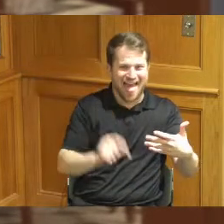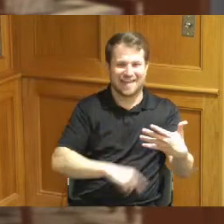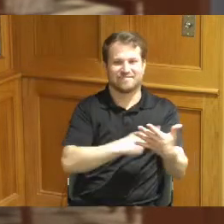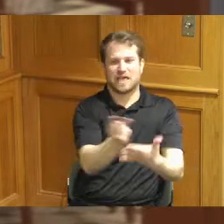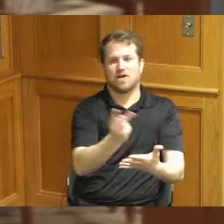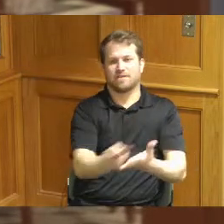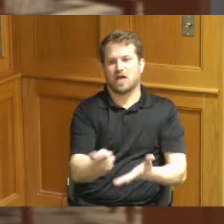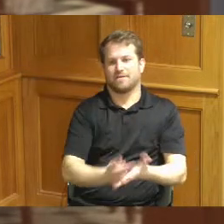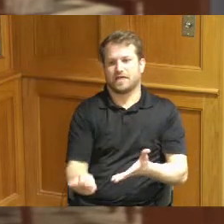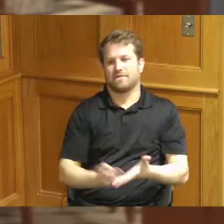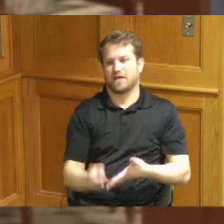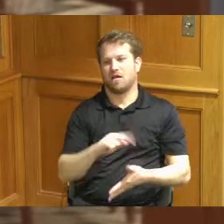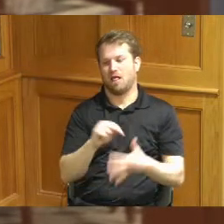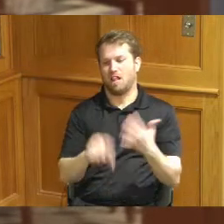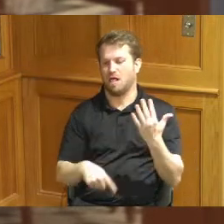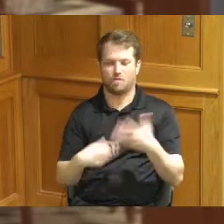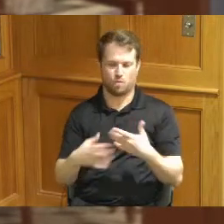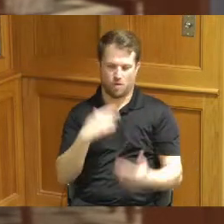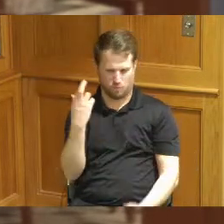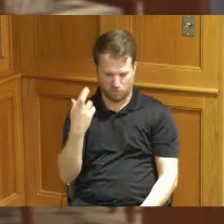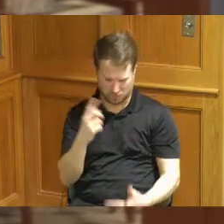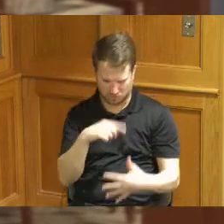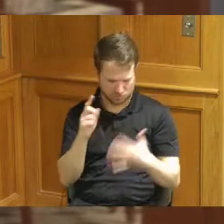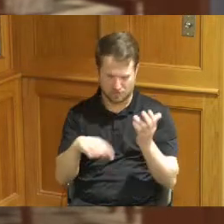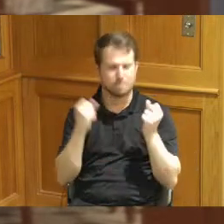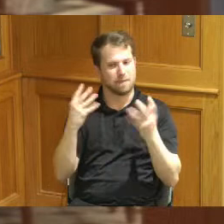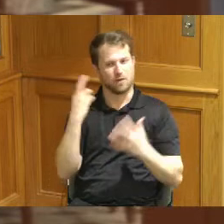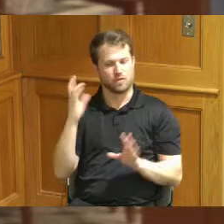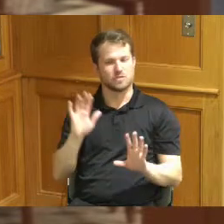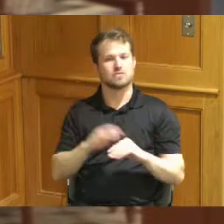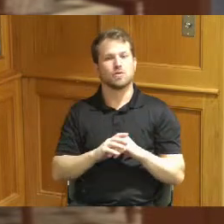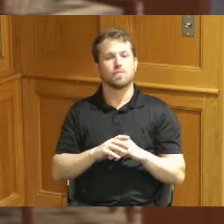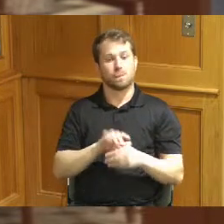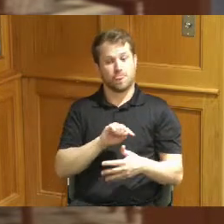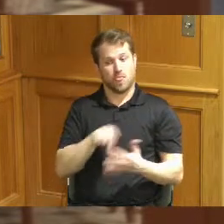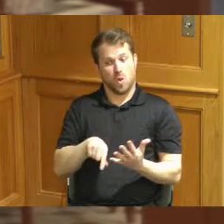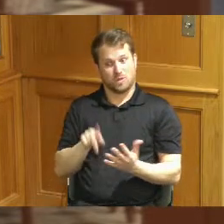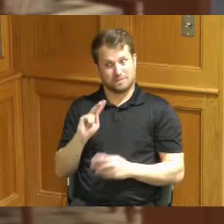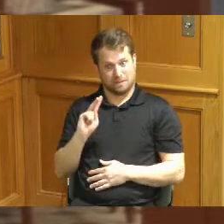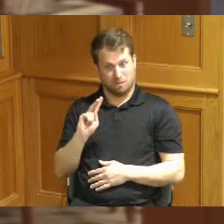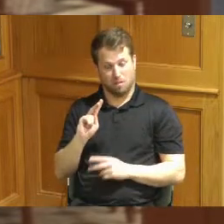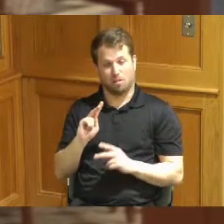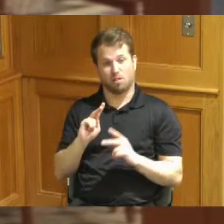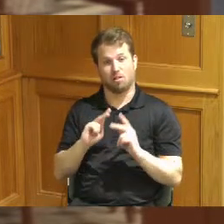the shelters for a variety of reasons they are the people with the absolute highest levels of